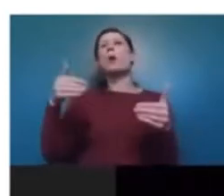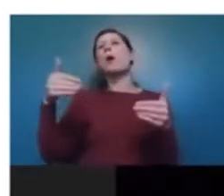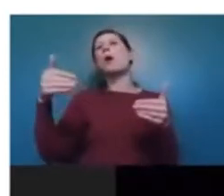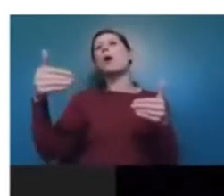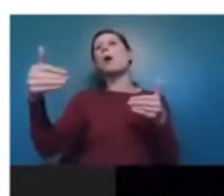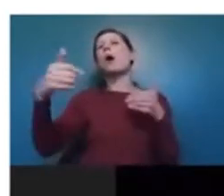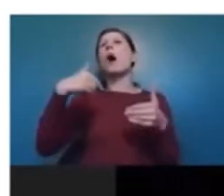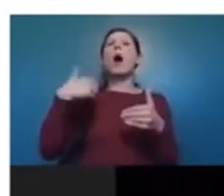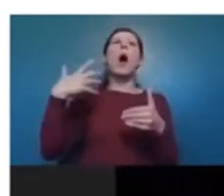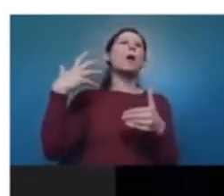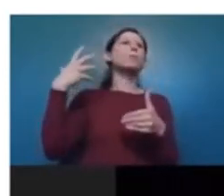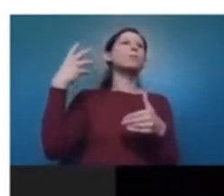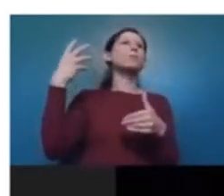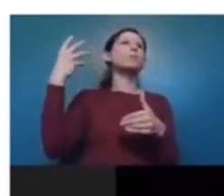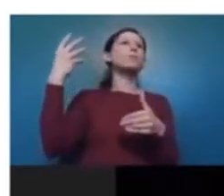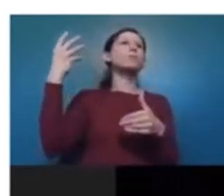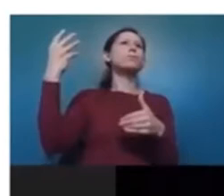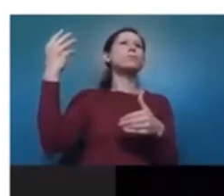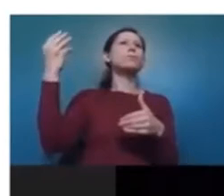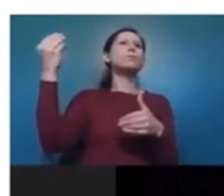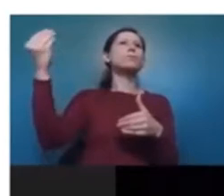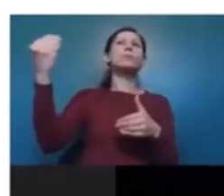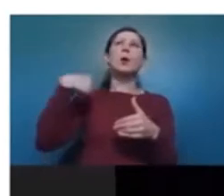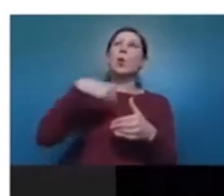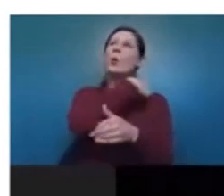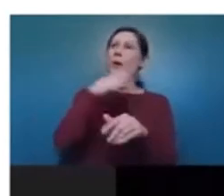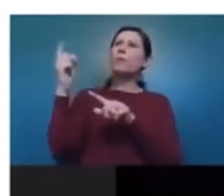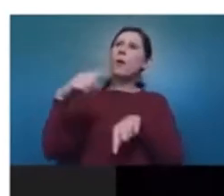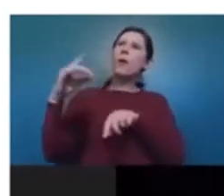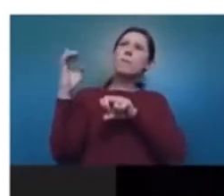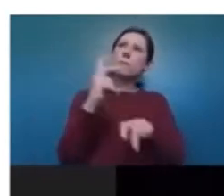I'm going away. But I'm coming back